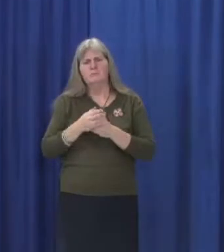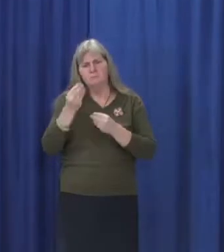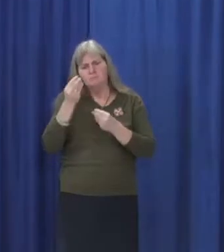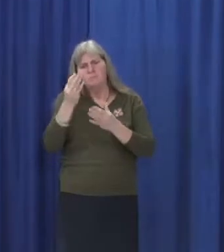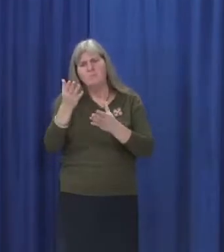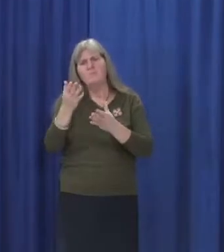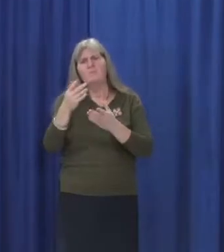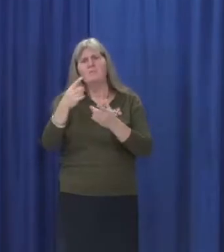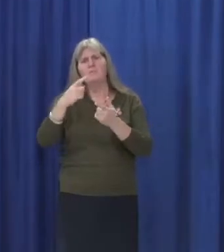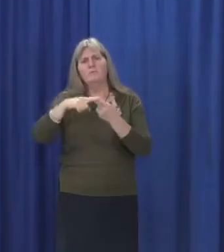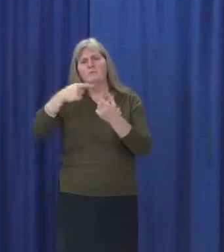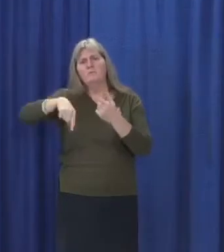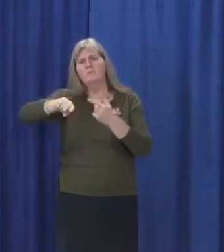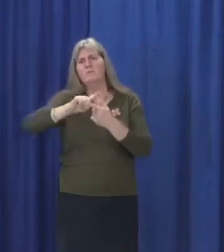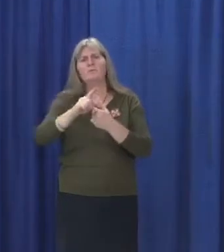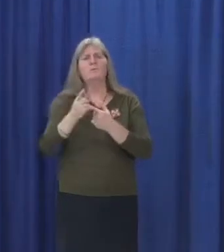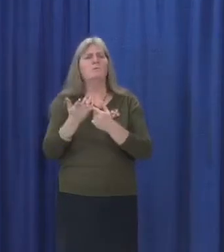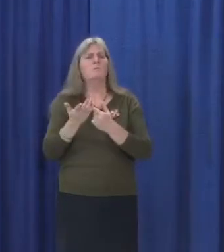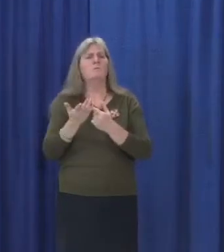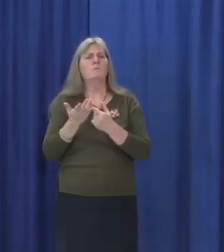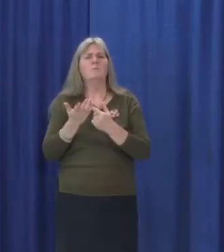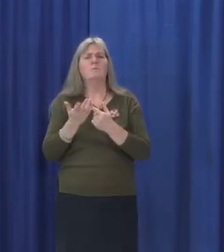can, directs people to those